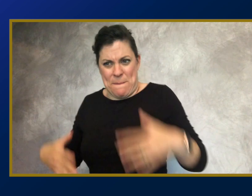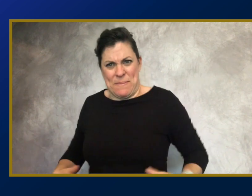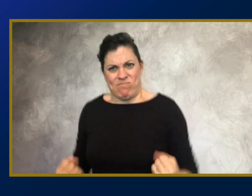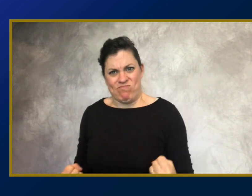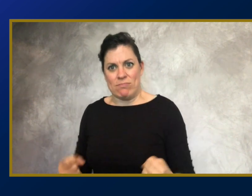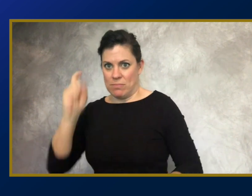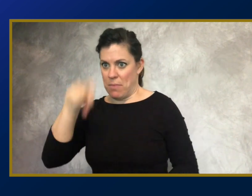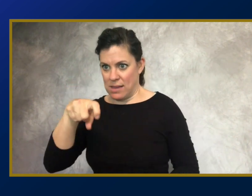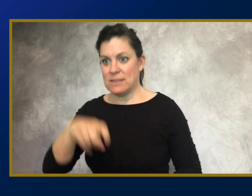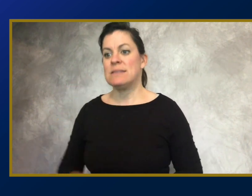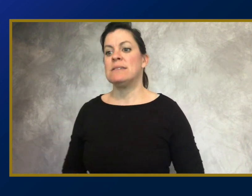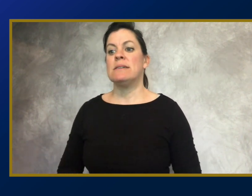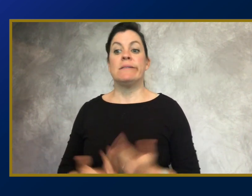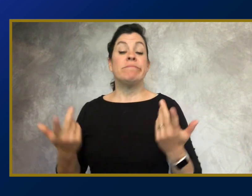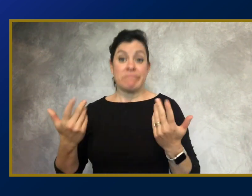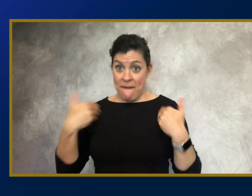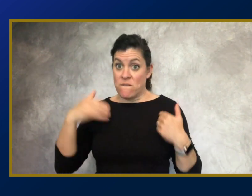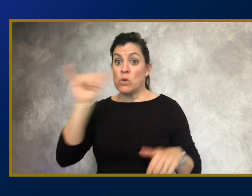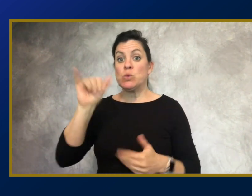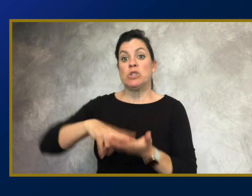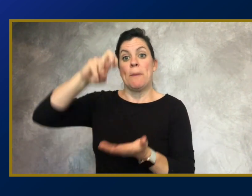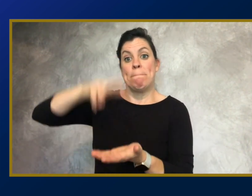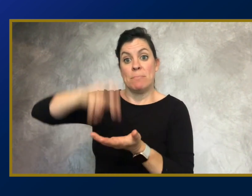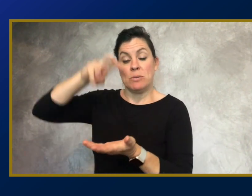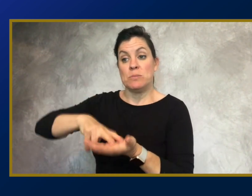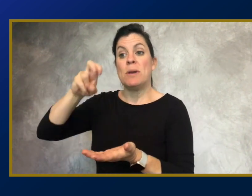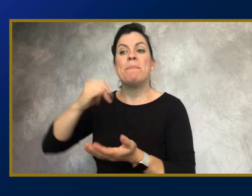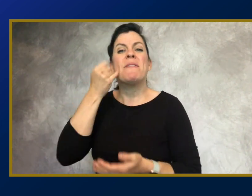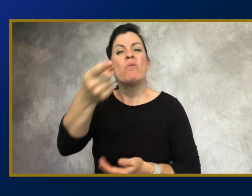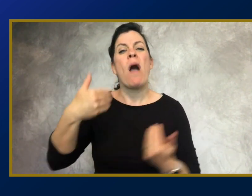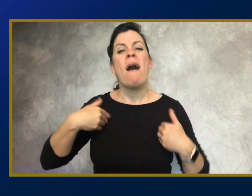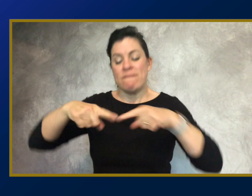Jumping on a trampoline. Many families have those mini trampolines and they have a safety bar.